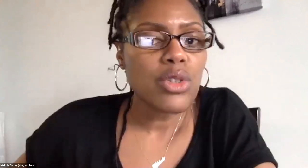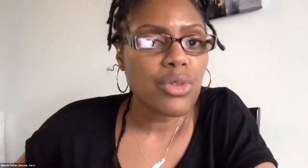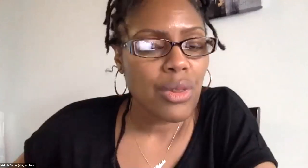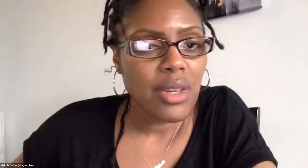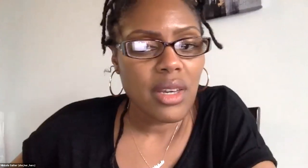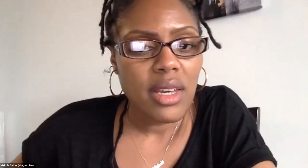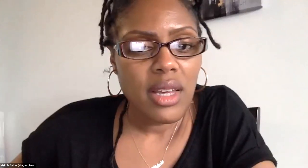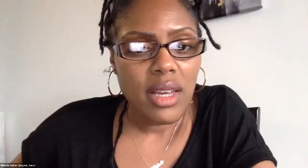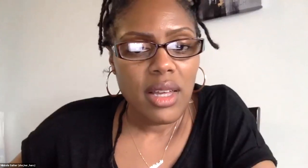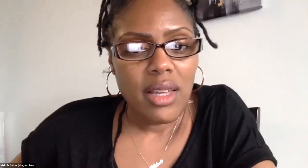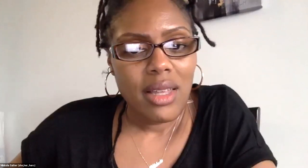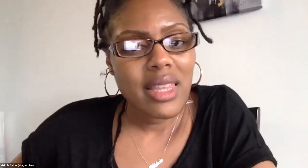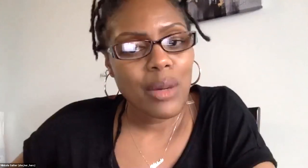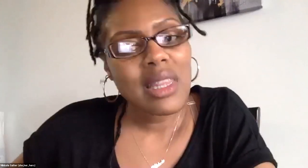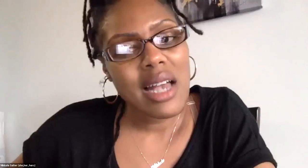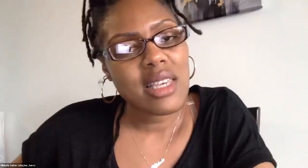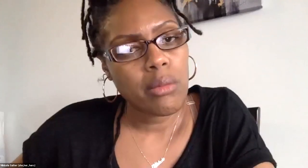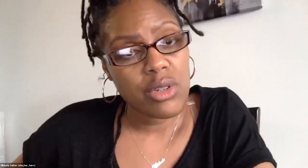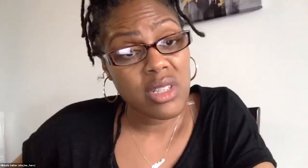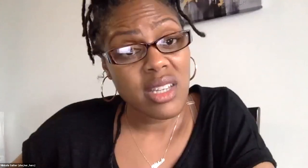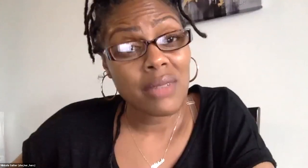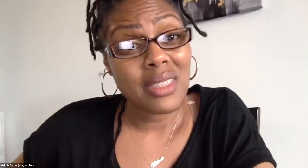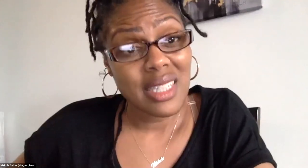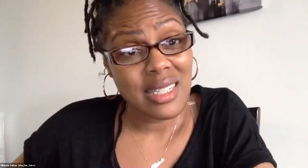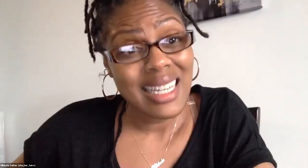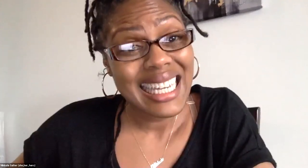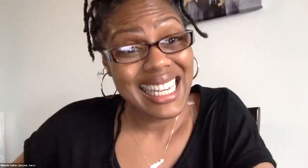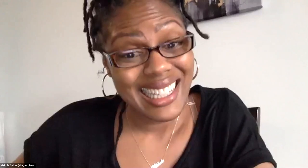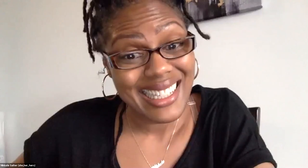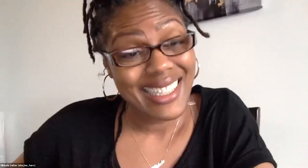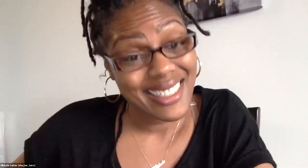with the Truth, therein lies the emergence of dis-ease.